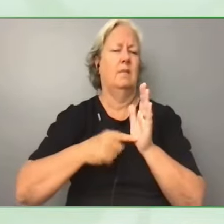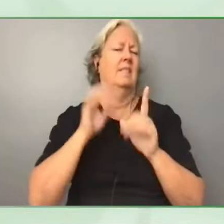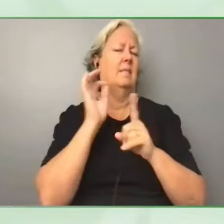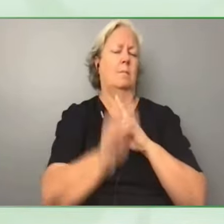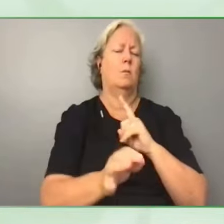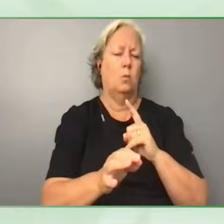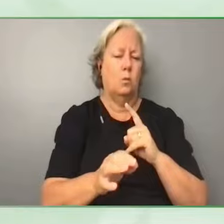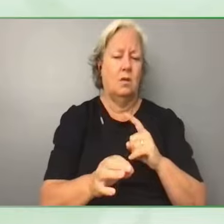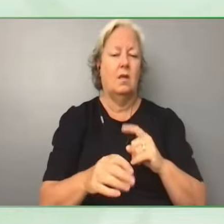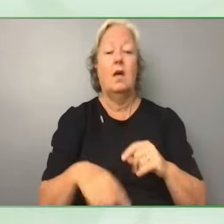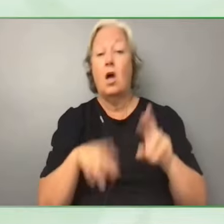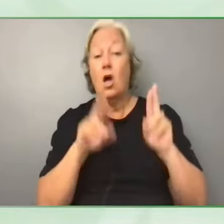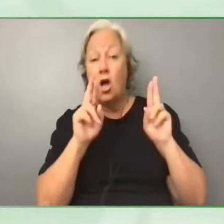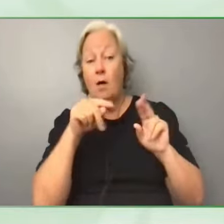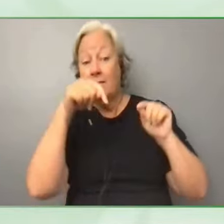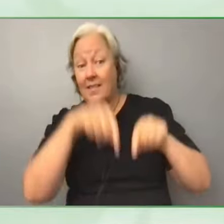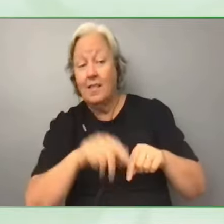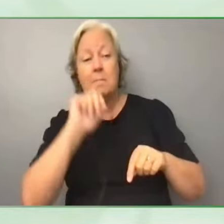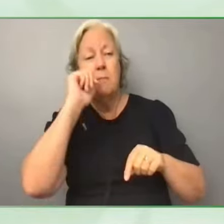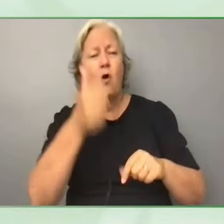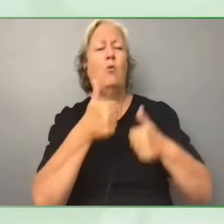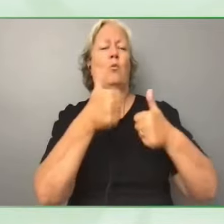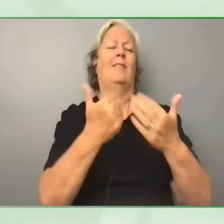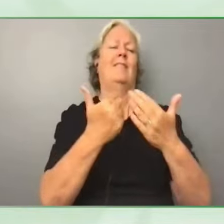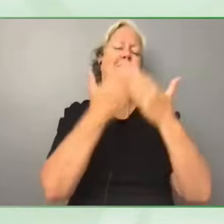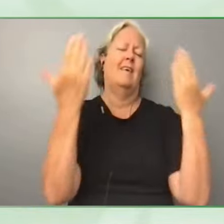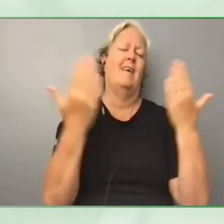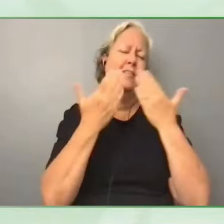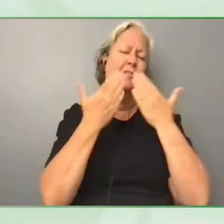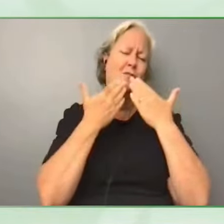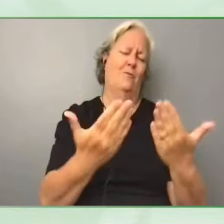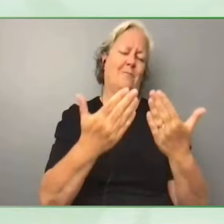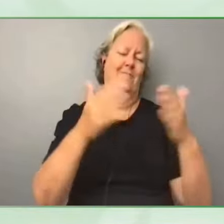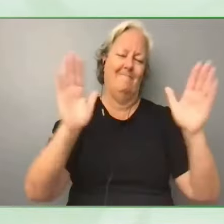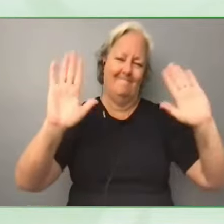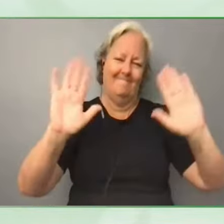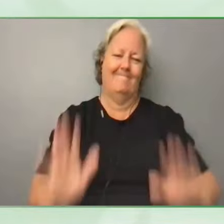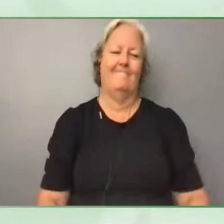zero conference.